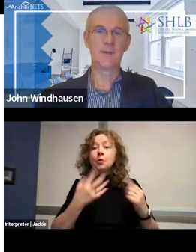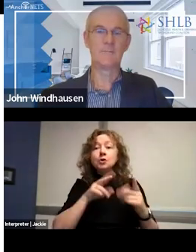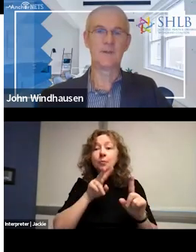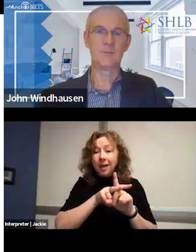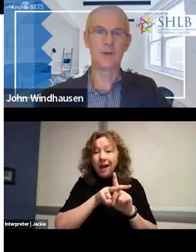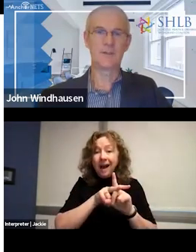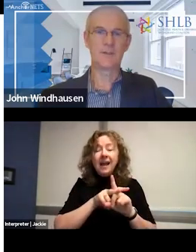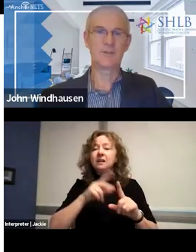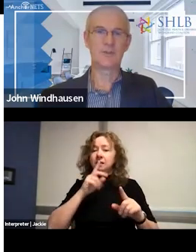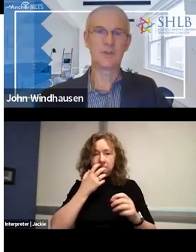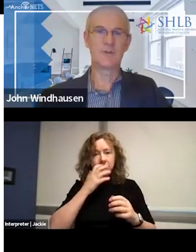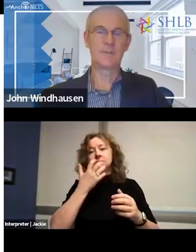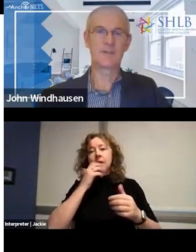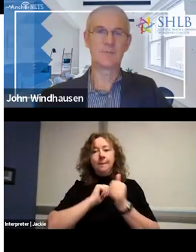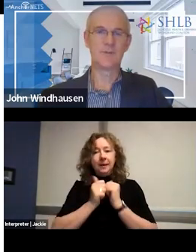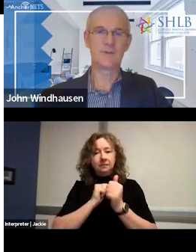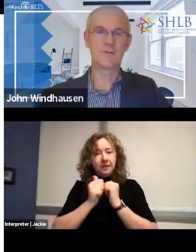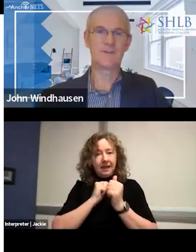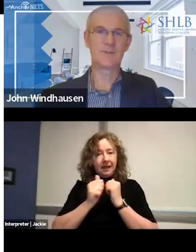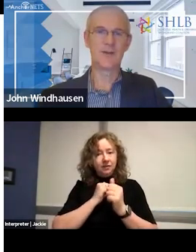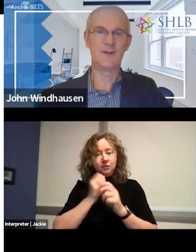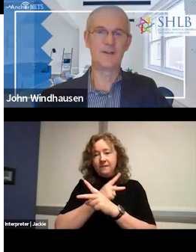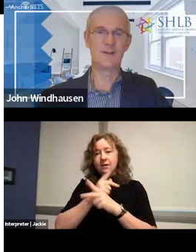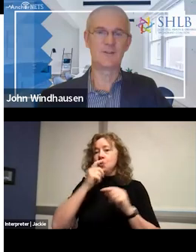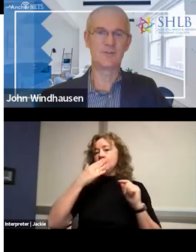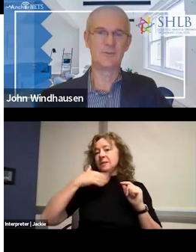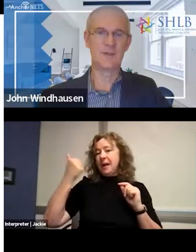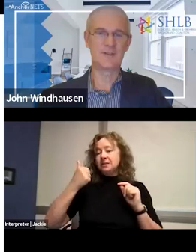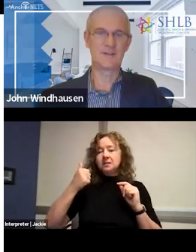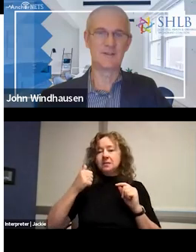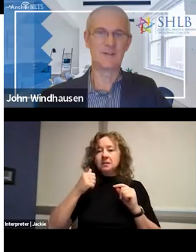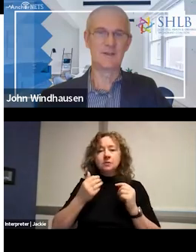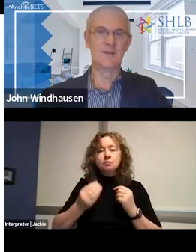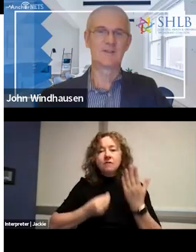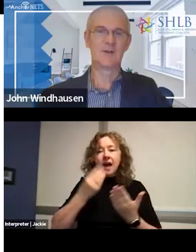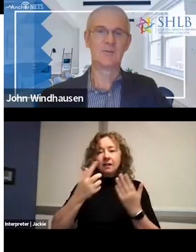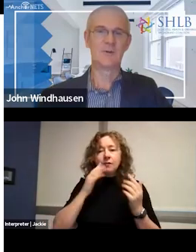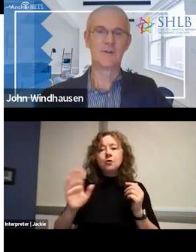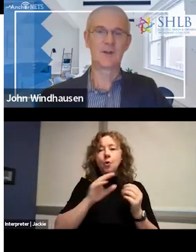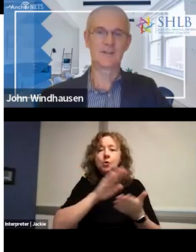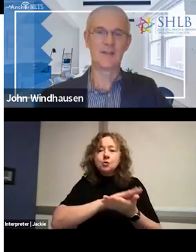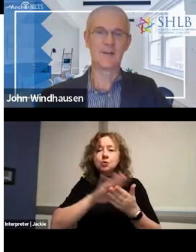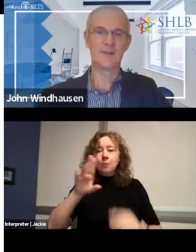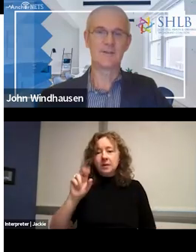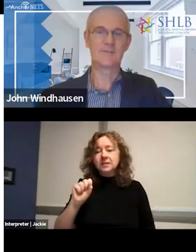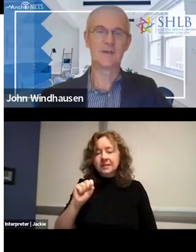John Windhausen: and applicants must go through a competitive bidding process to determine the best provider of this Wi-fi on school buses.